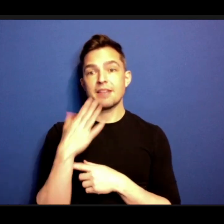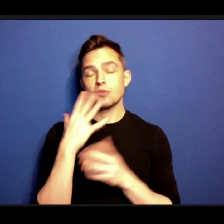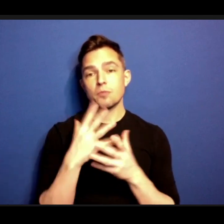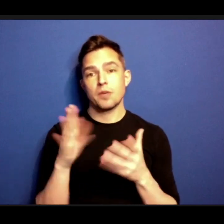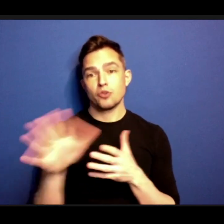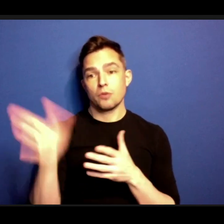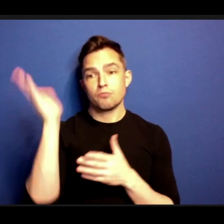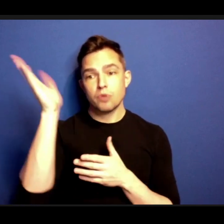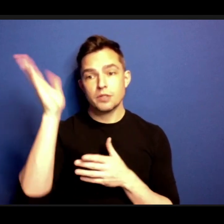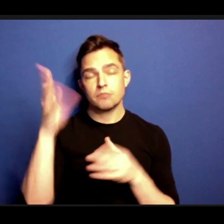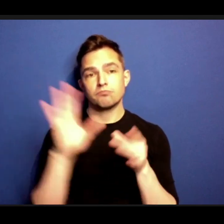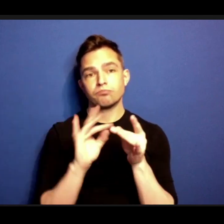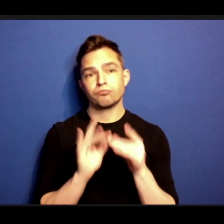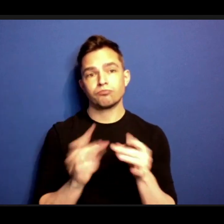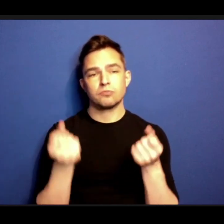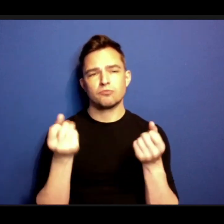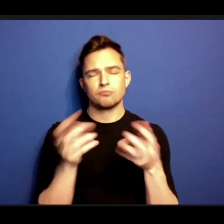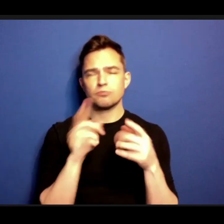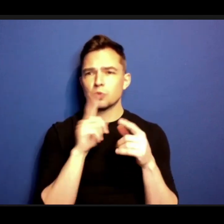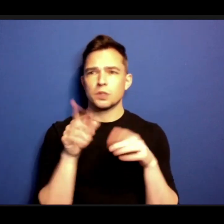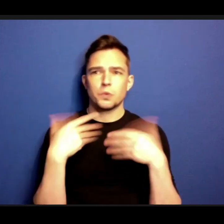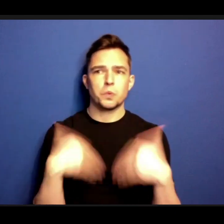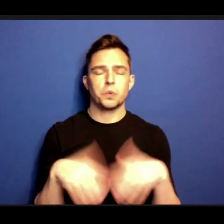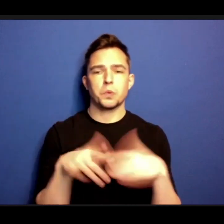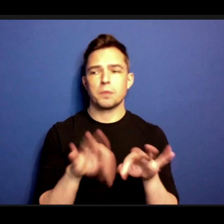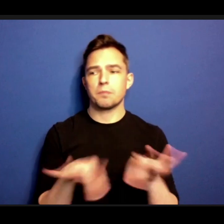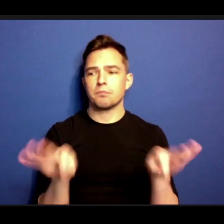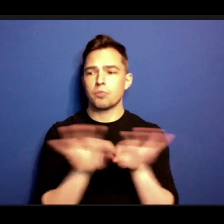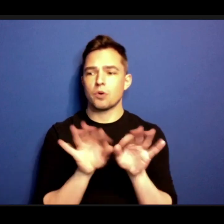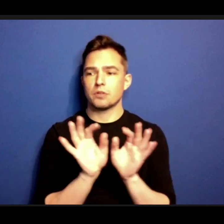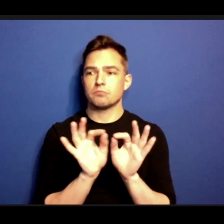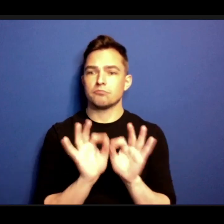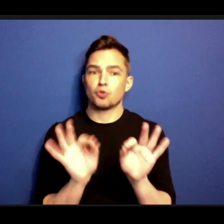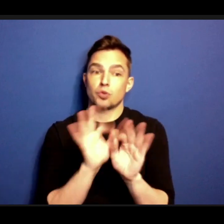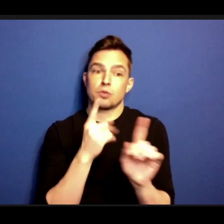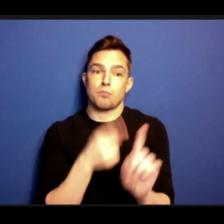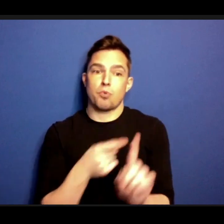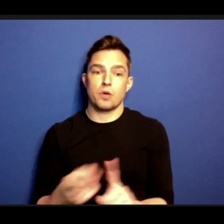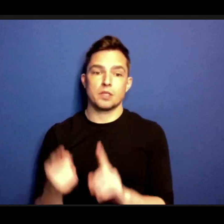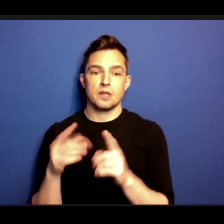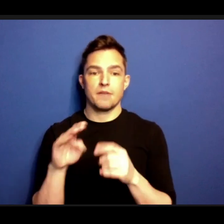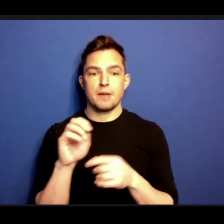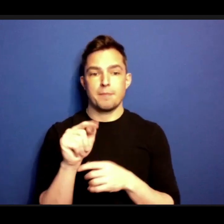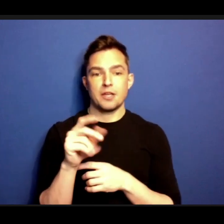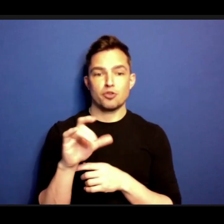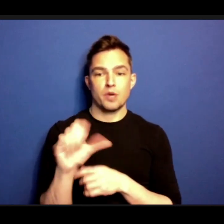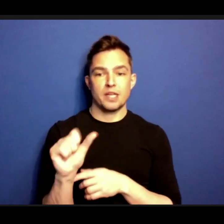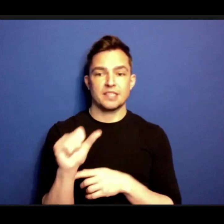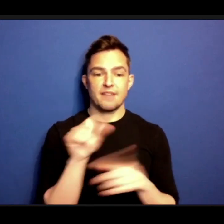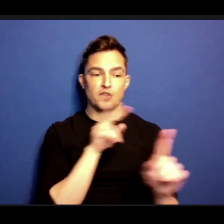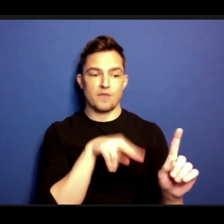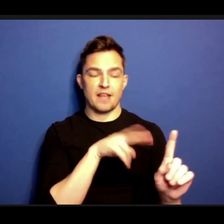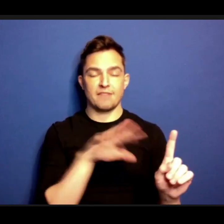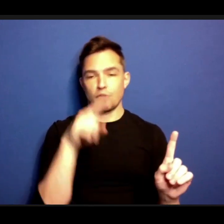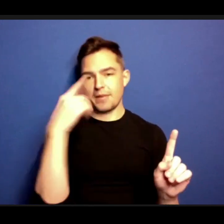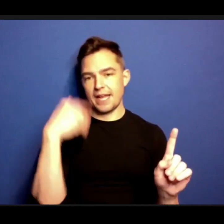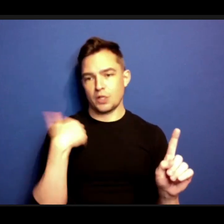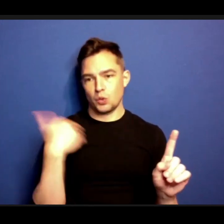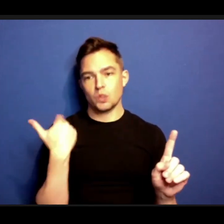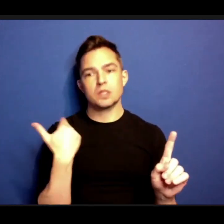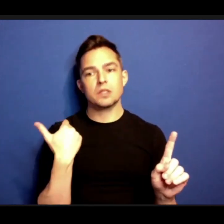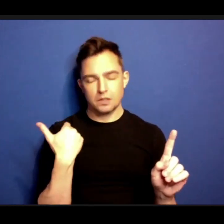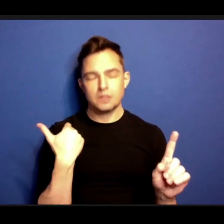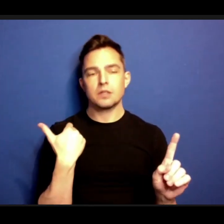up such important and crucial points about the metrics of surveillance for black youth